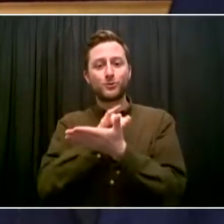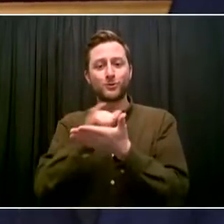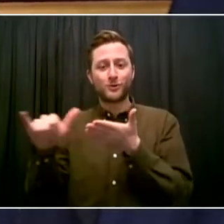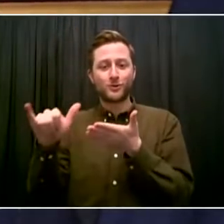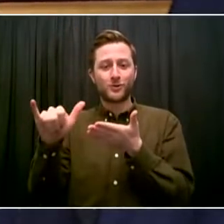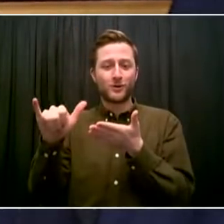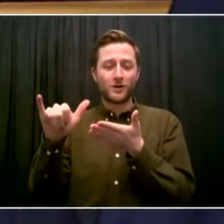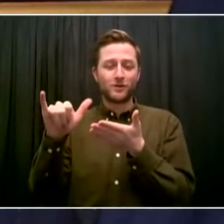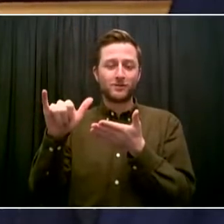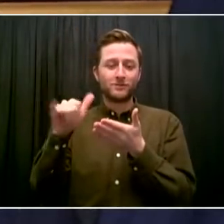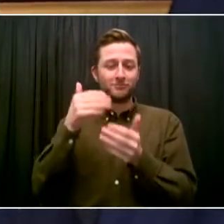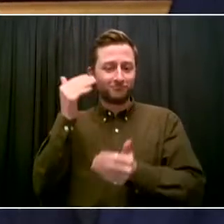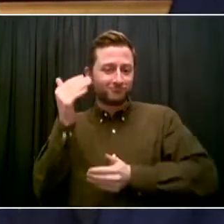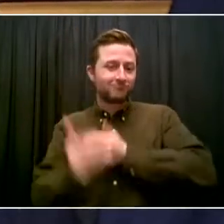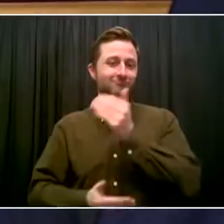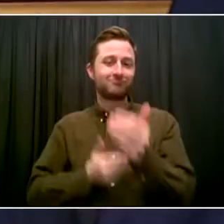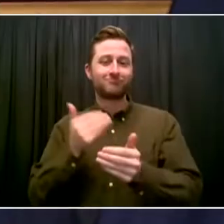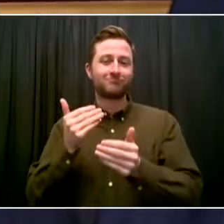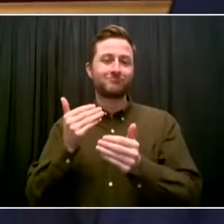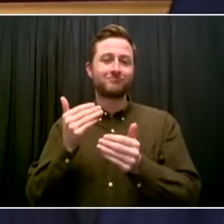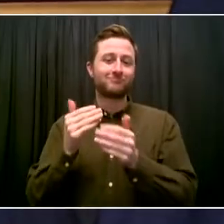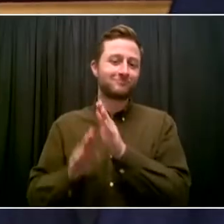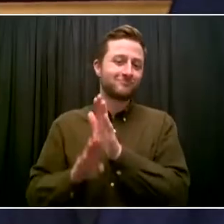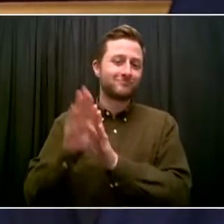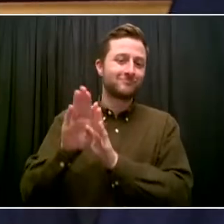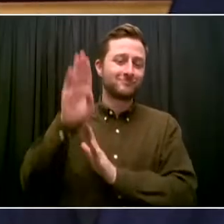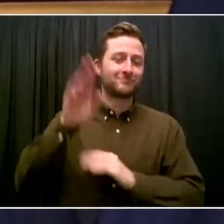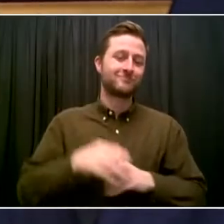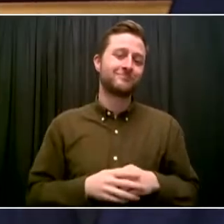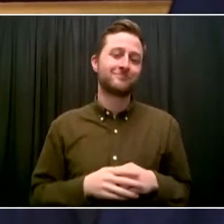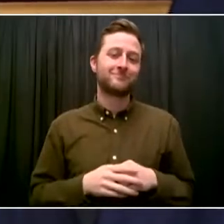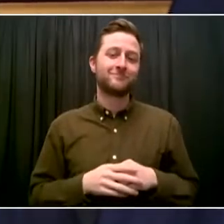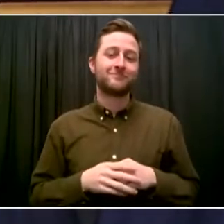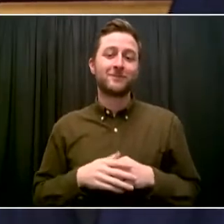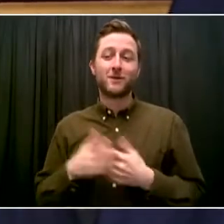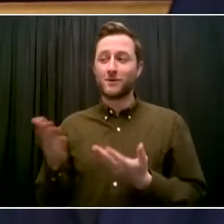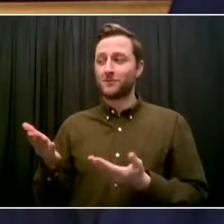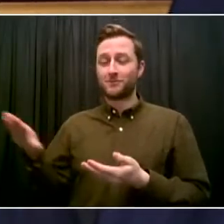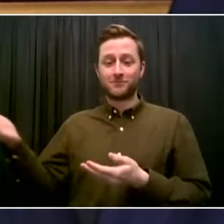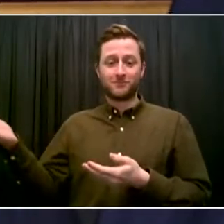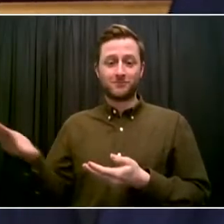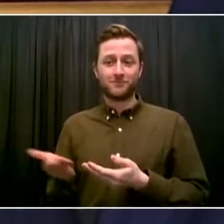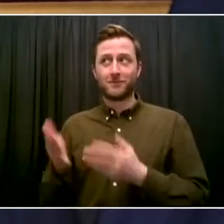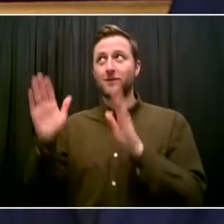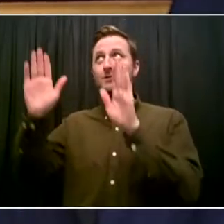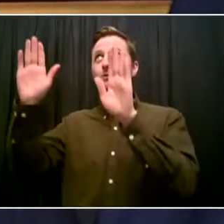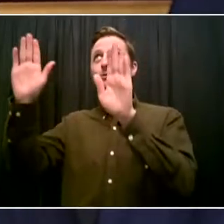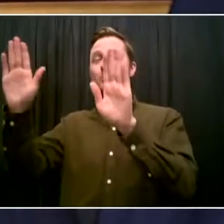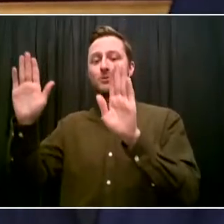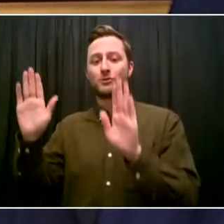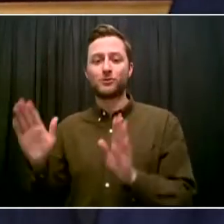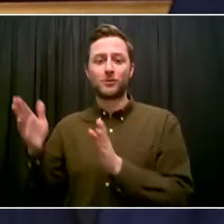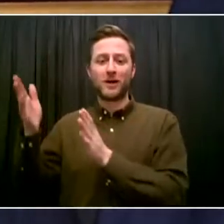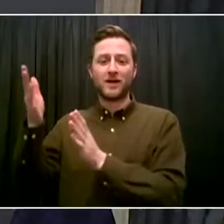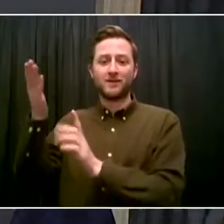TOGETHER ANS EYOW RKERS AND MAKE THE RIGHT CHOICES TO KEEP US MOVING AND TRENDING IN THE